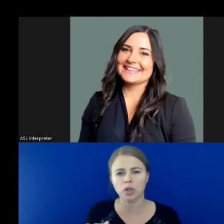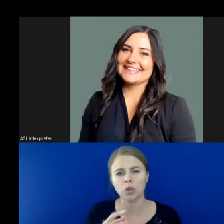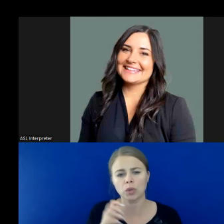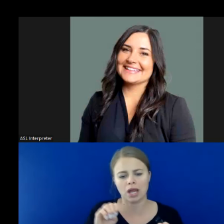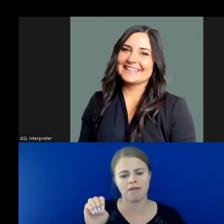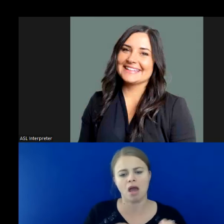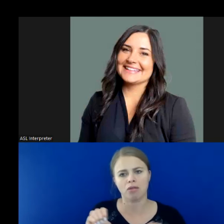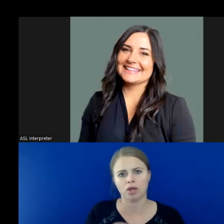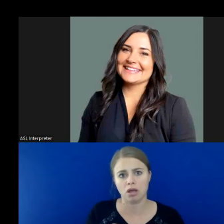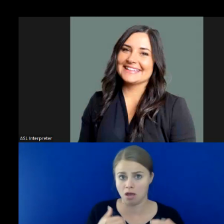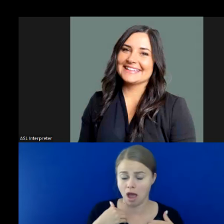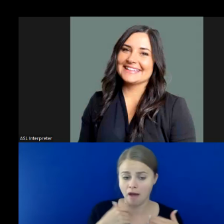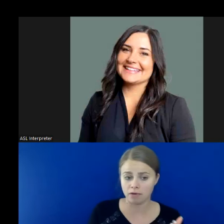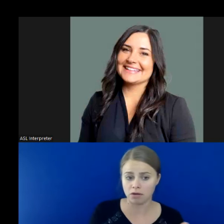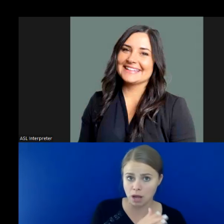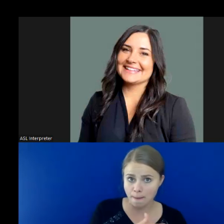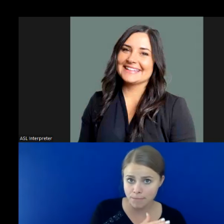then is it equally effective for your users?